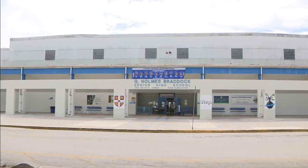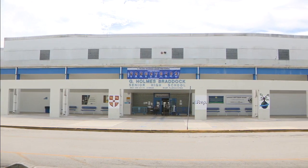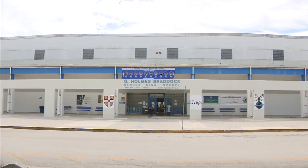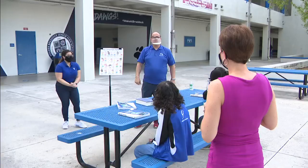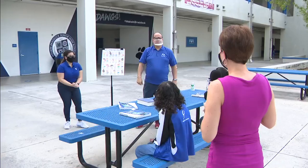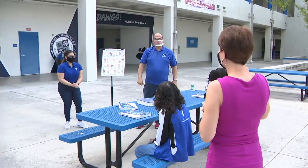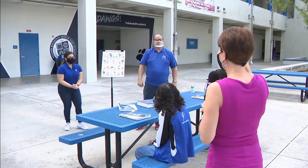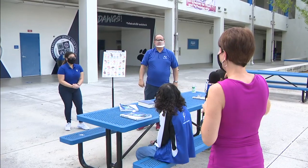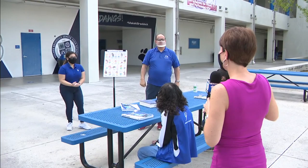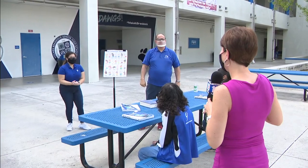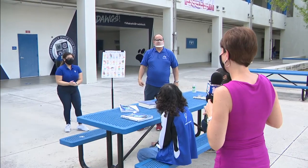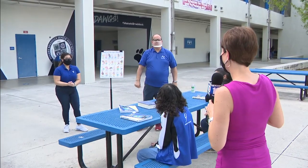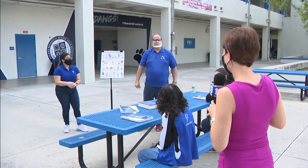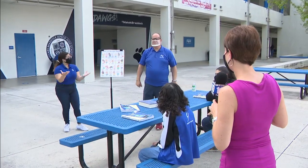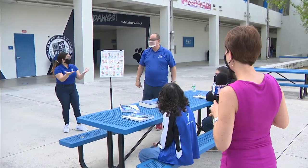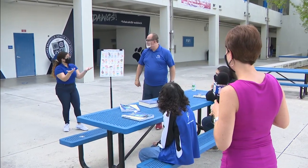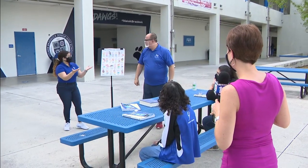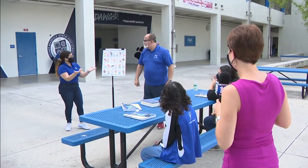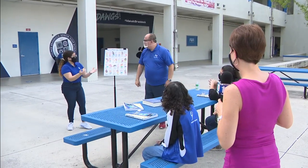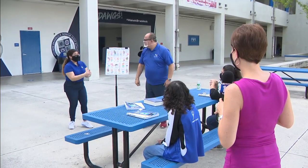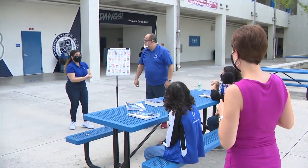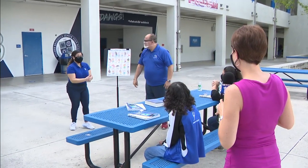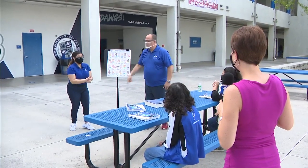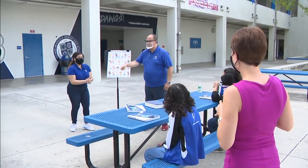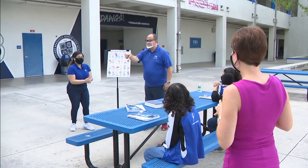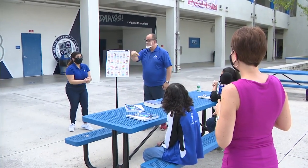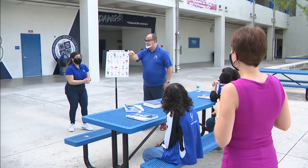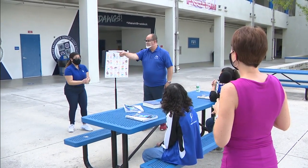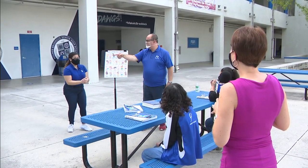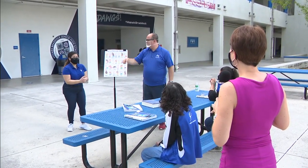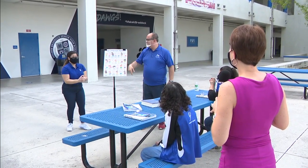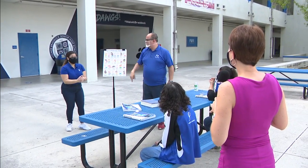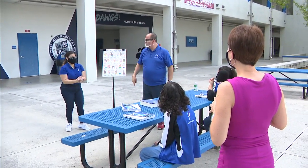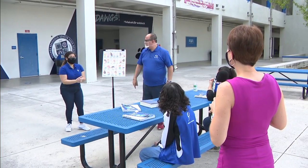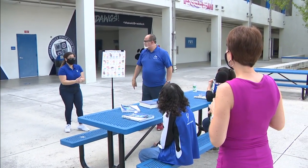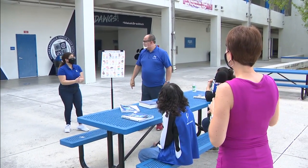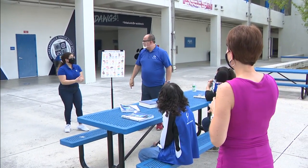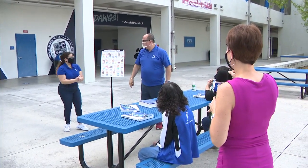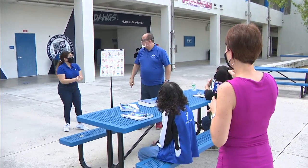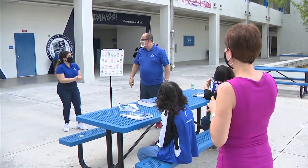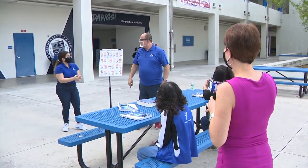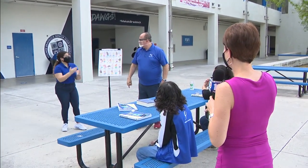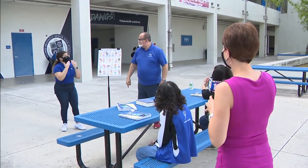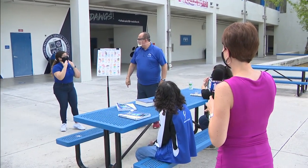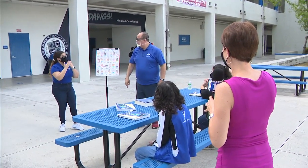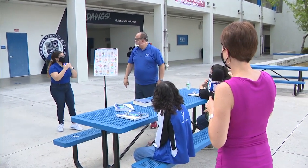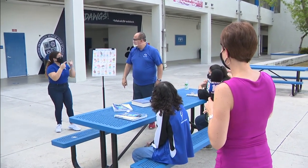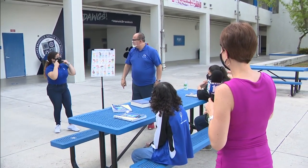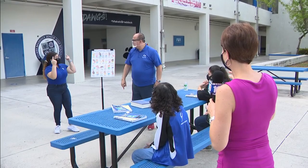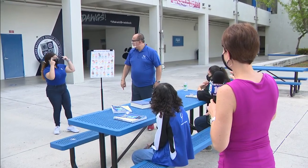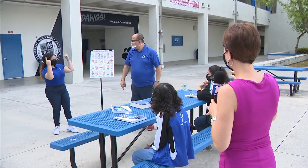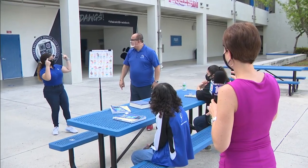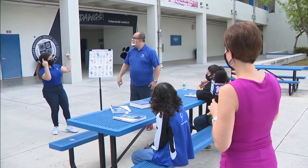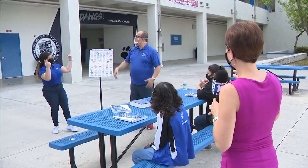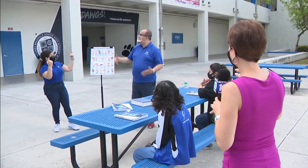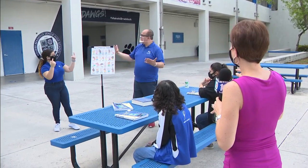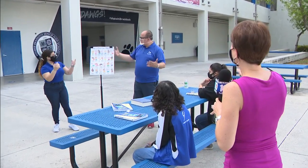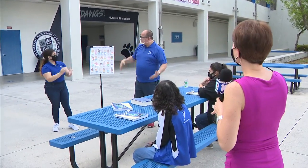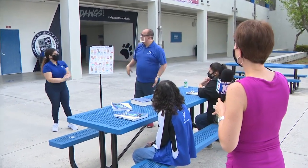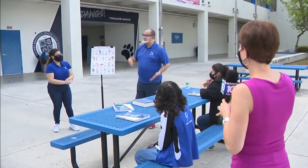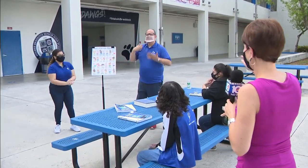THOSE ARE JUST SOME OF MANY